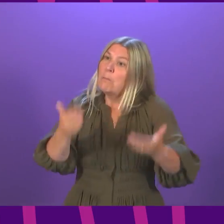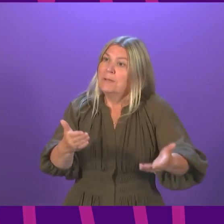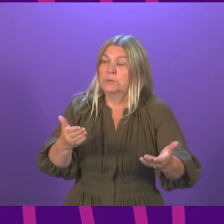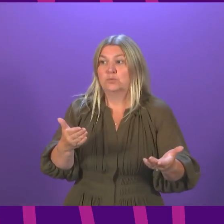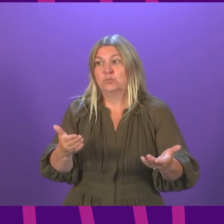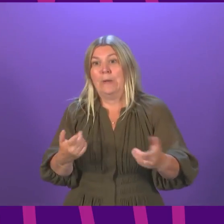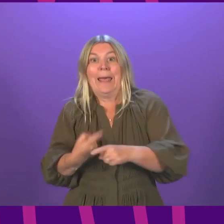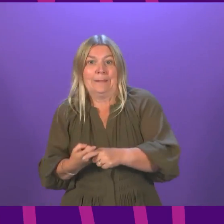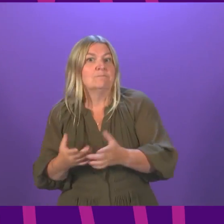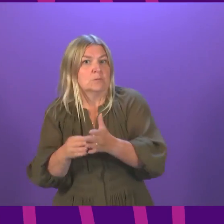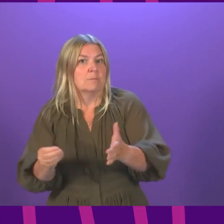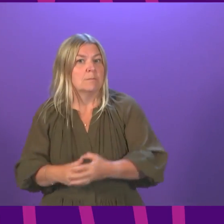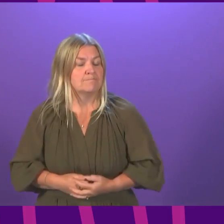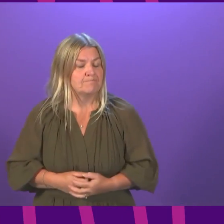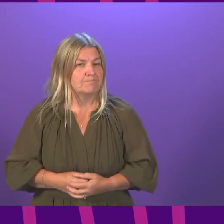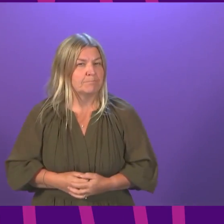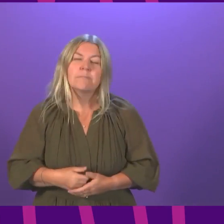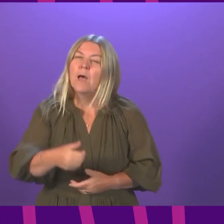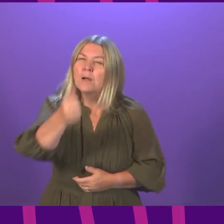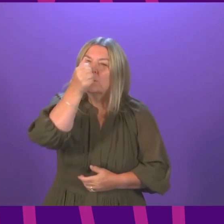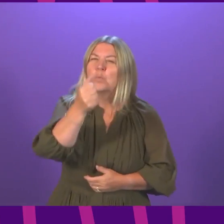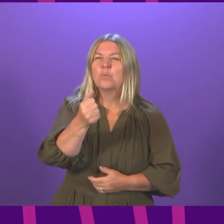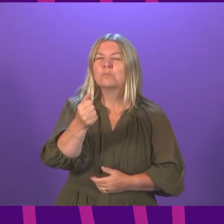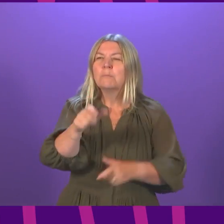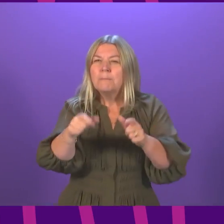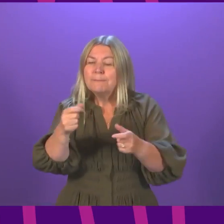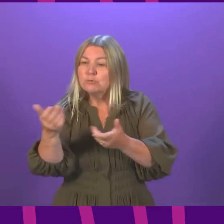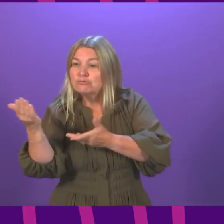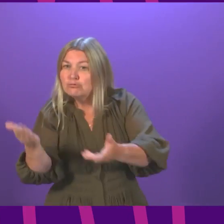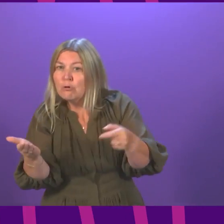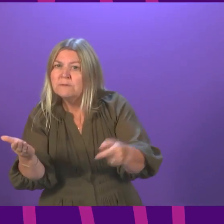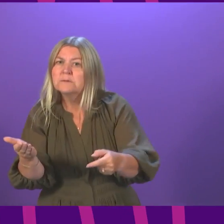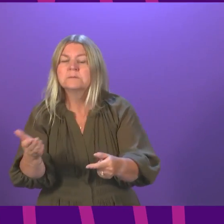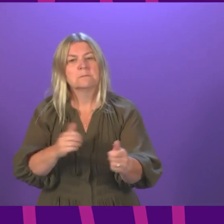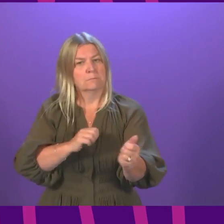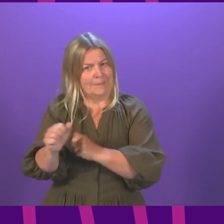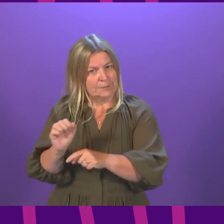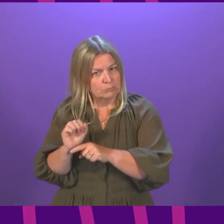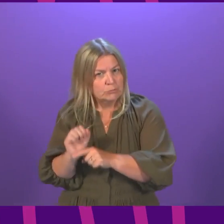We know that people who are in services have better protection from drug deaths. We are